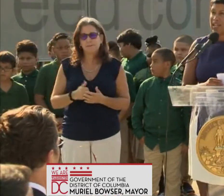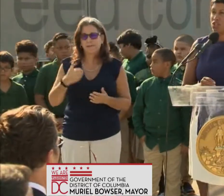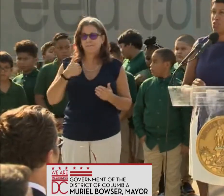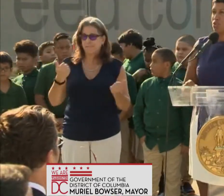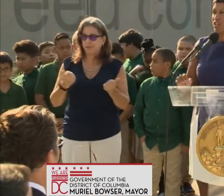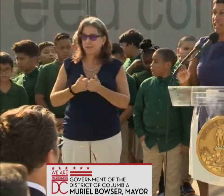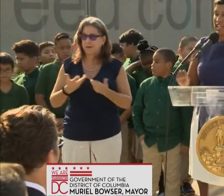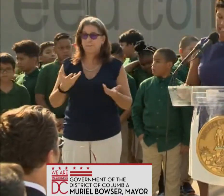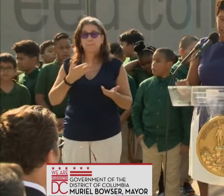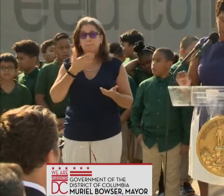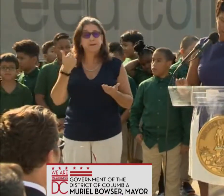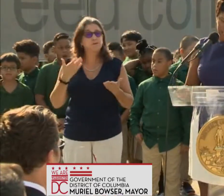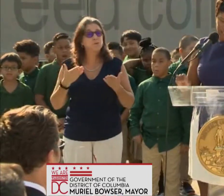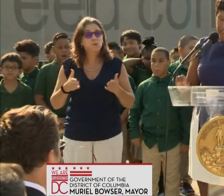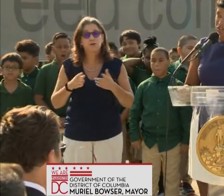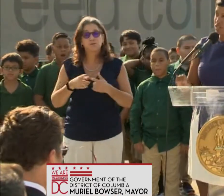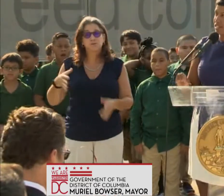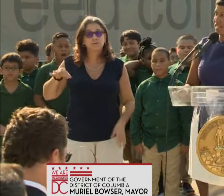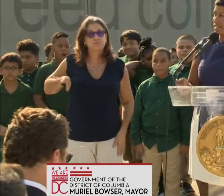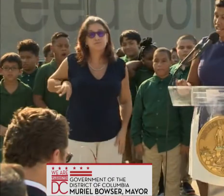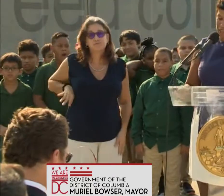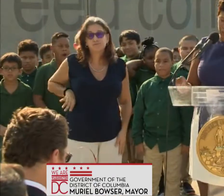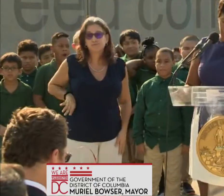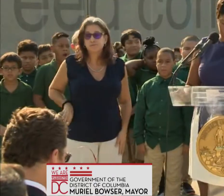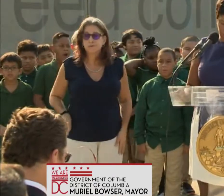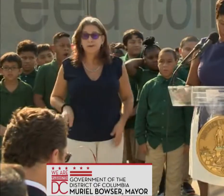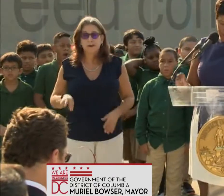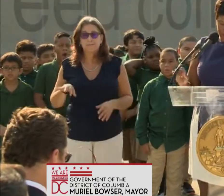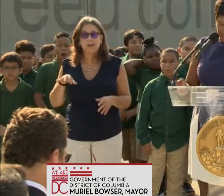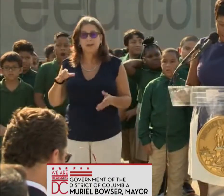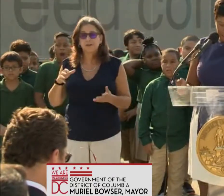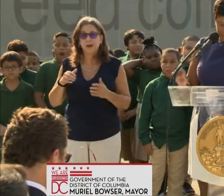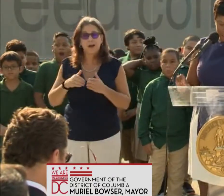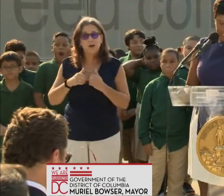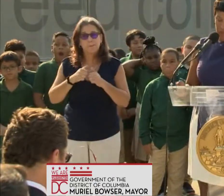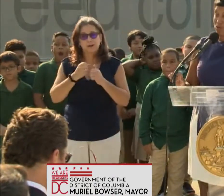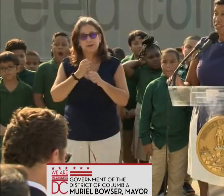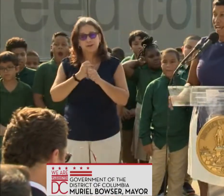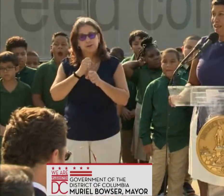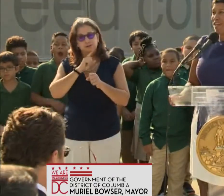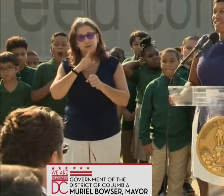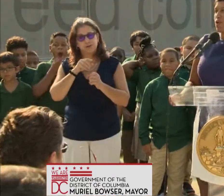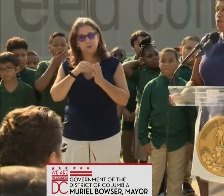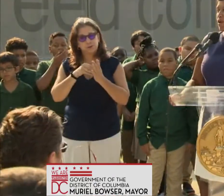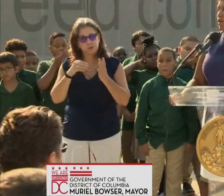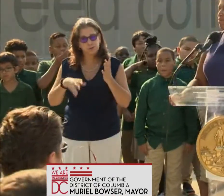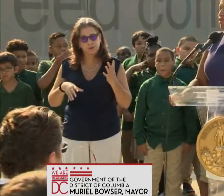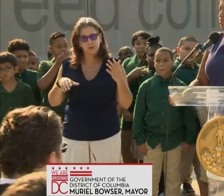sure the kids are in their seats at school every single day so welcome to